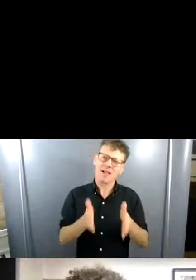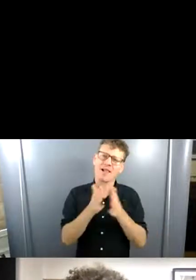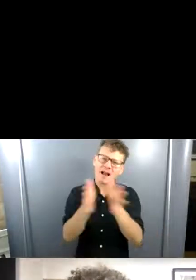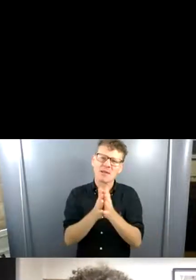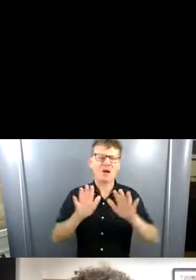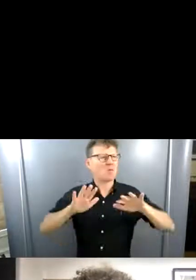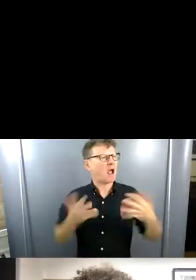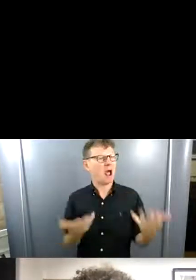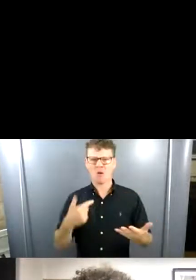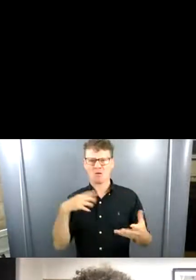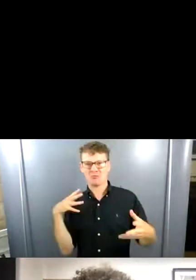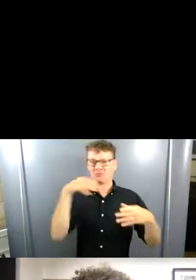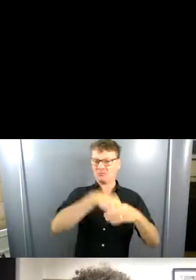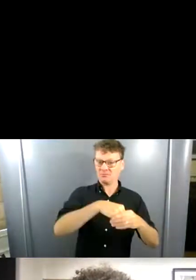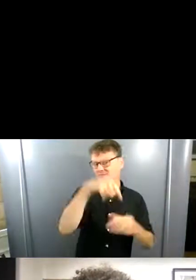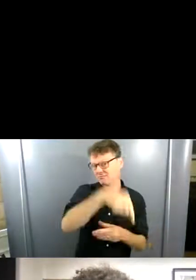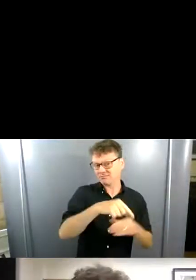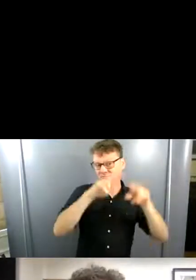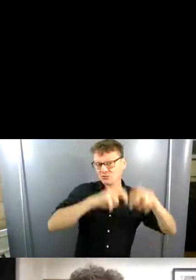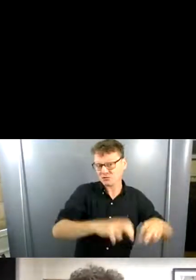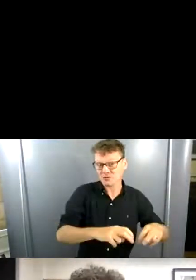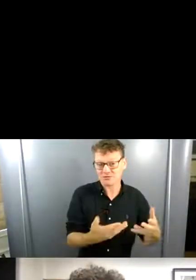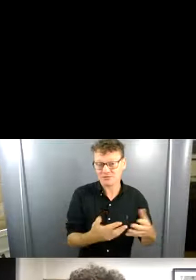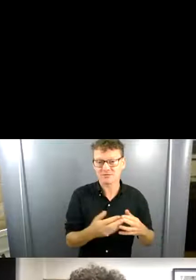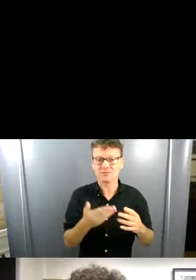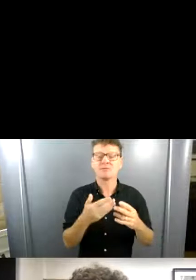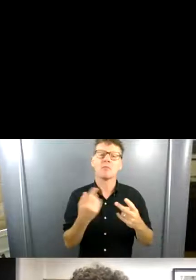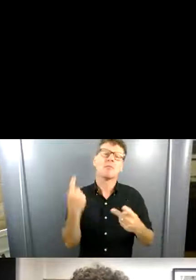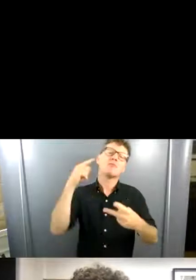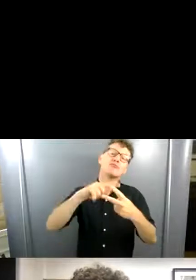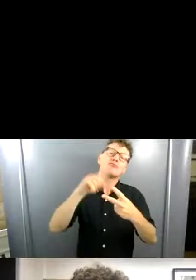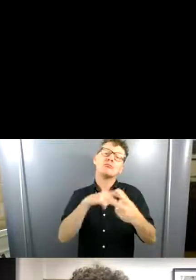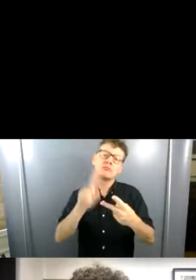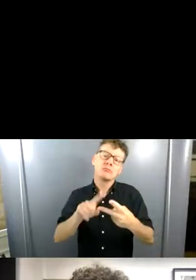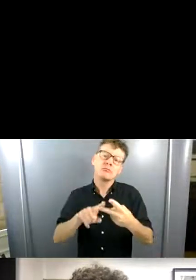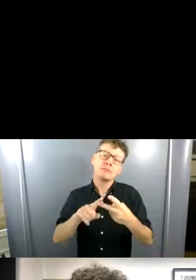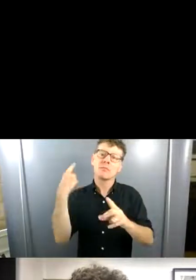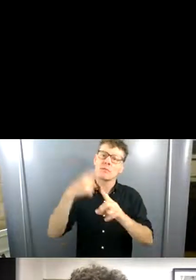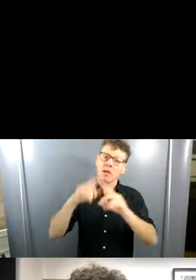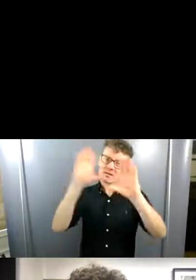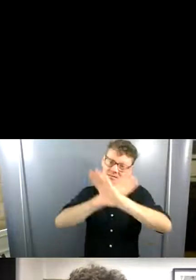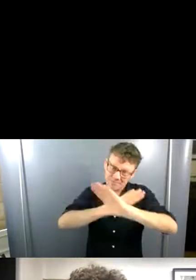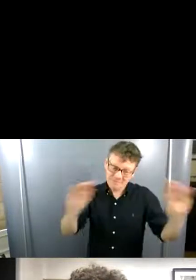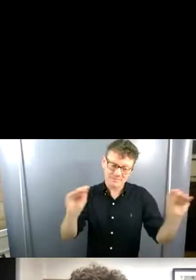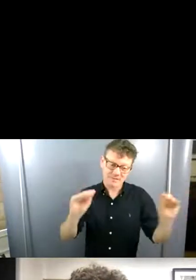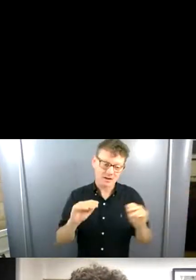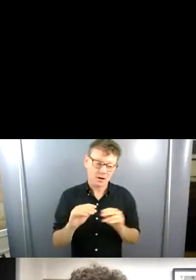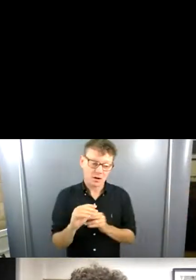and then spend a bit of time talking about one topic I’ve looked at a lot which is receptive